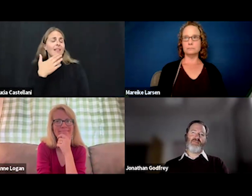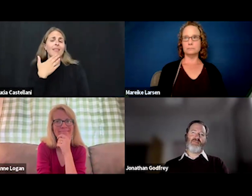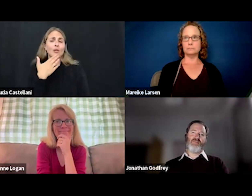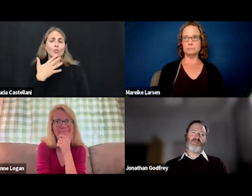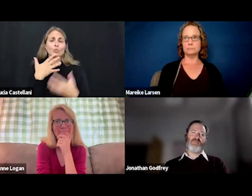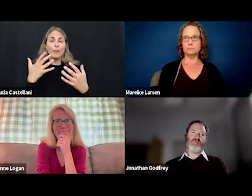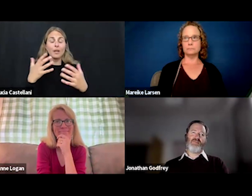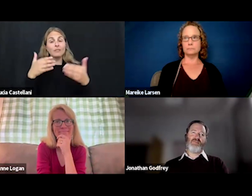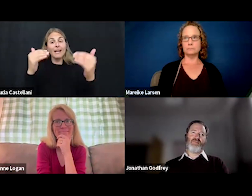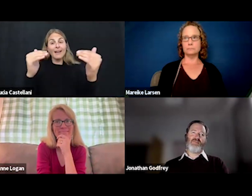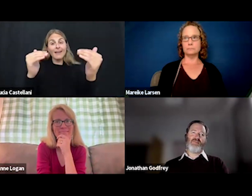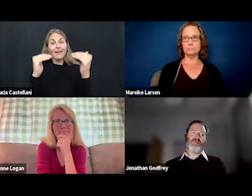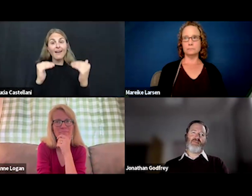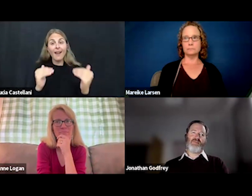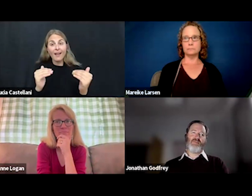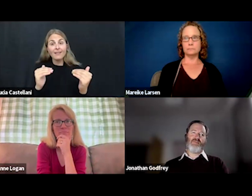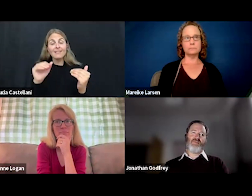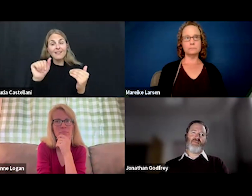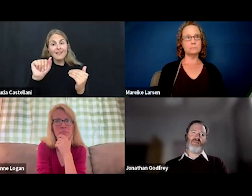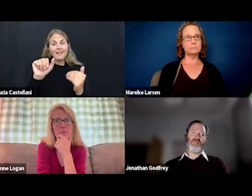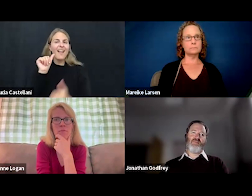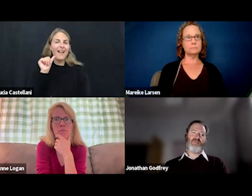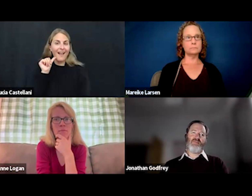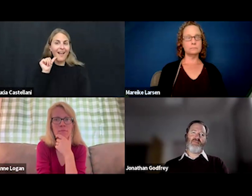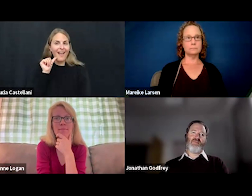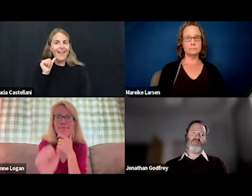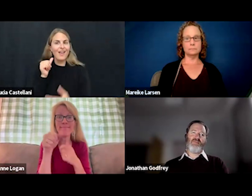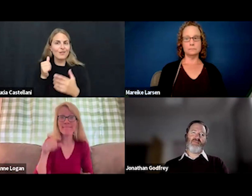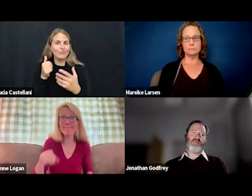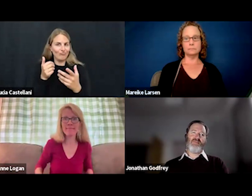Next step, Anne is going to share her lightning talk.